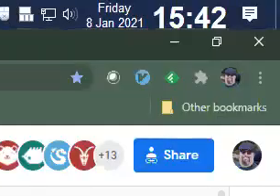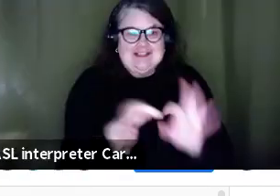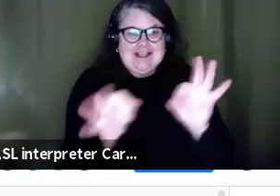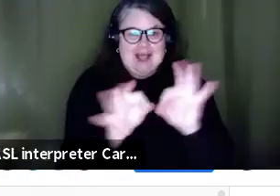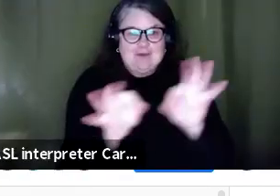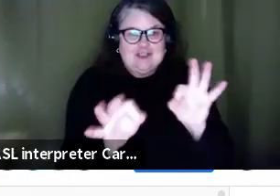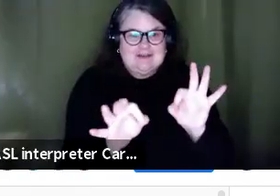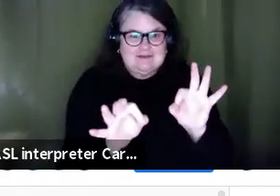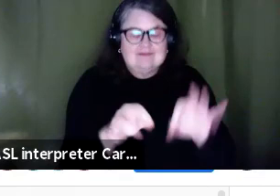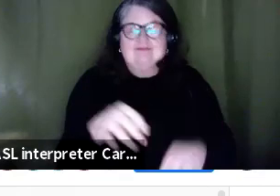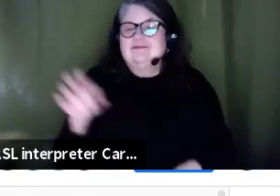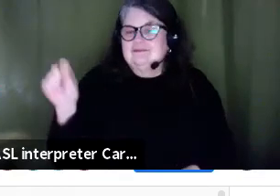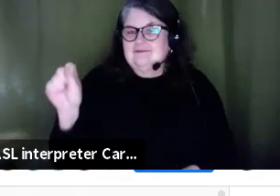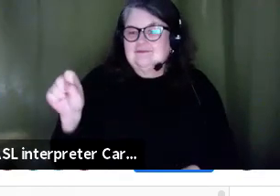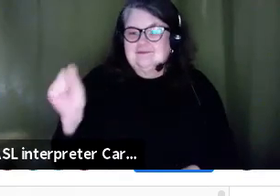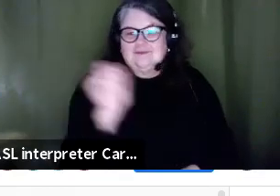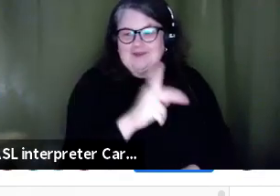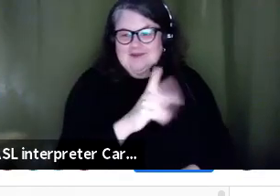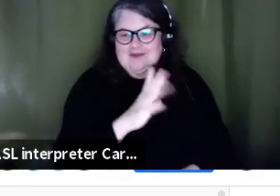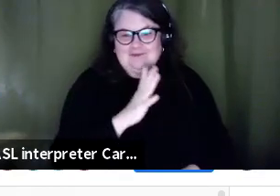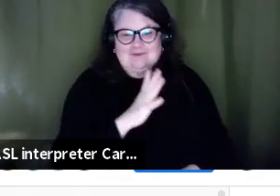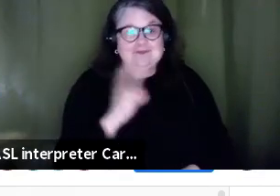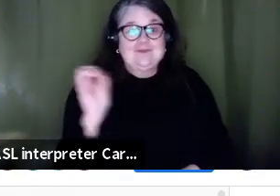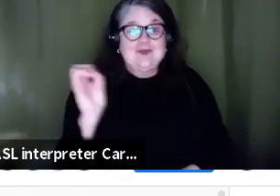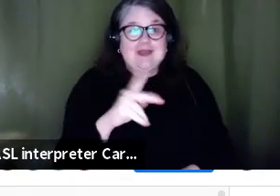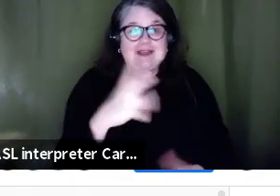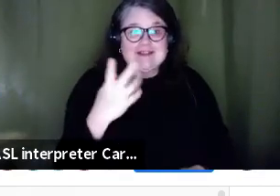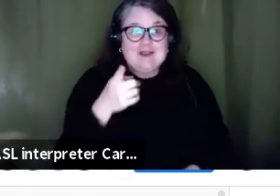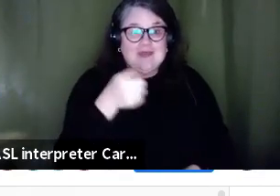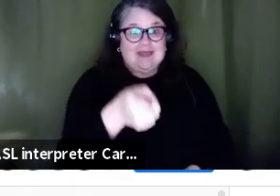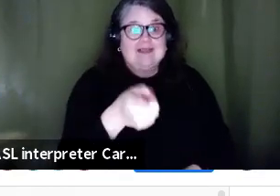Okay. How do we look?